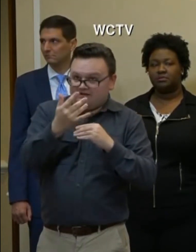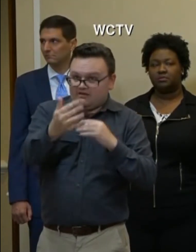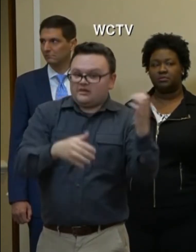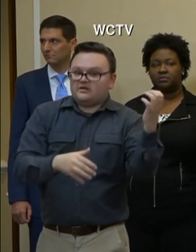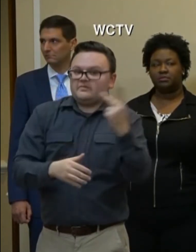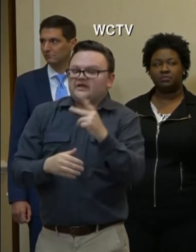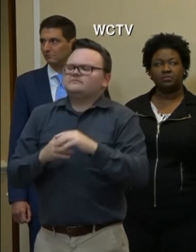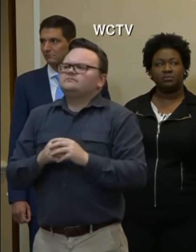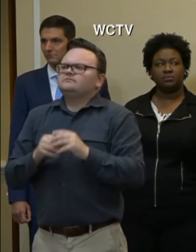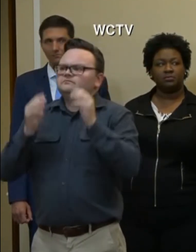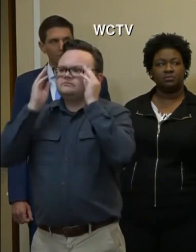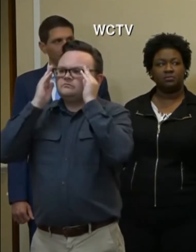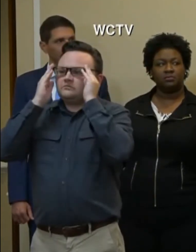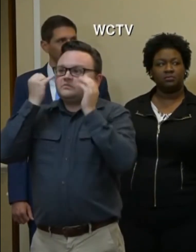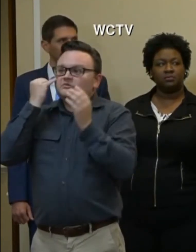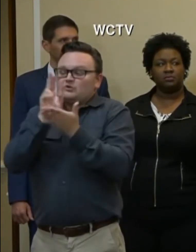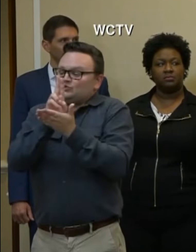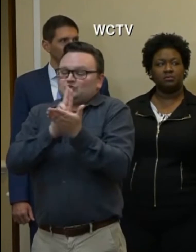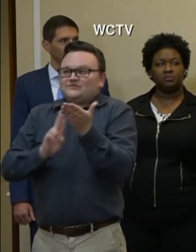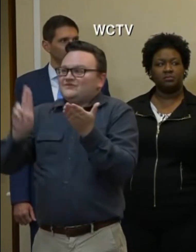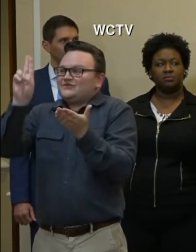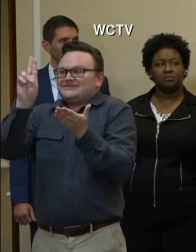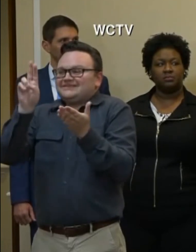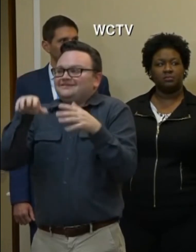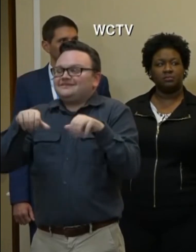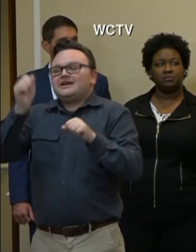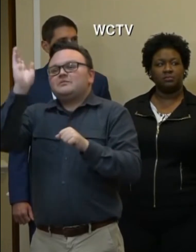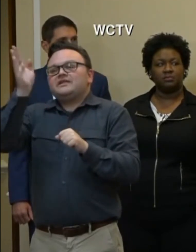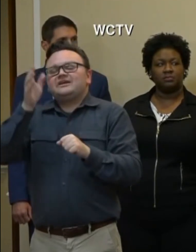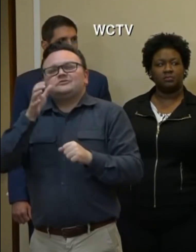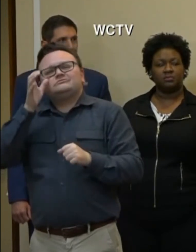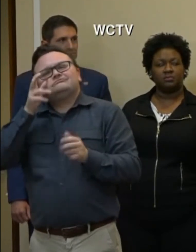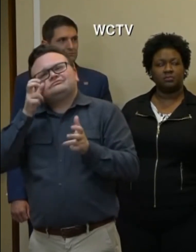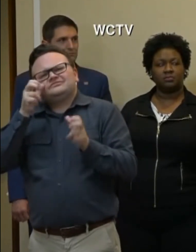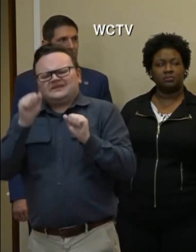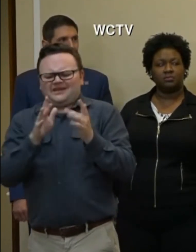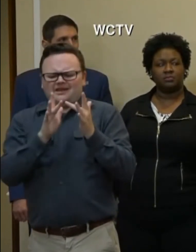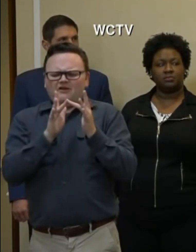course or something honestly you can do it online and and probably be okay so I